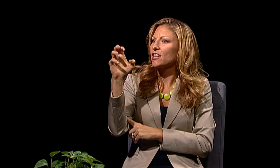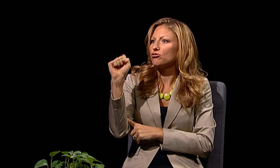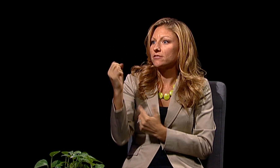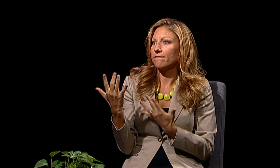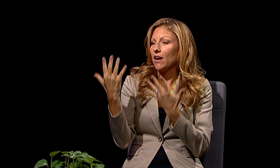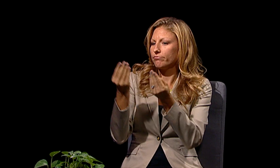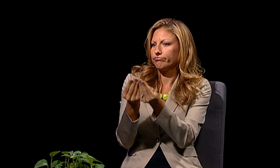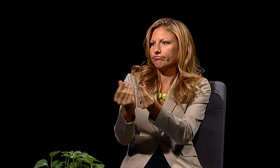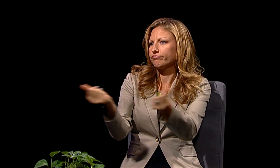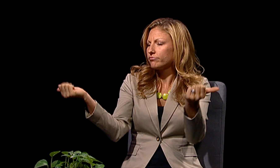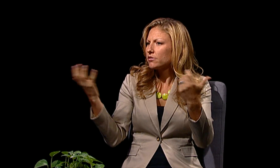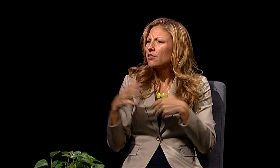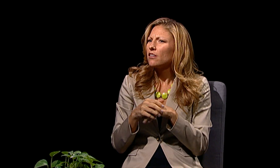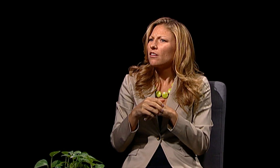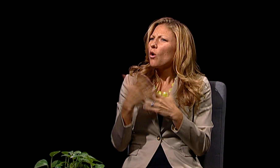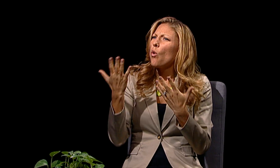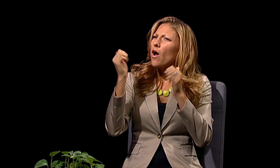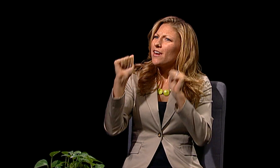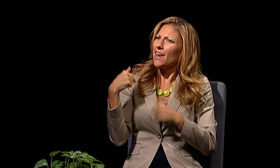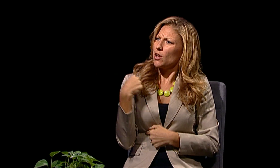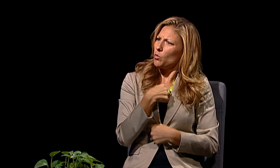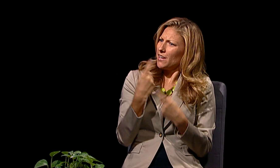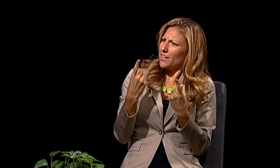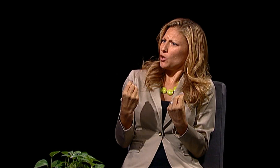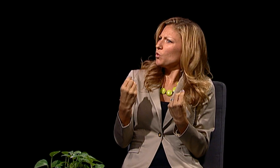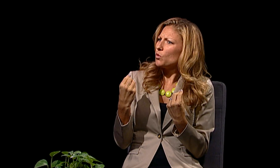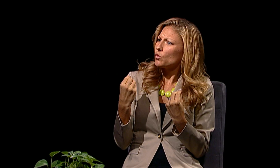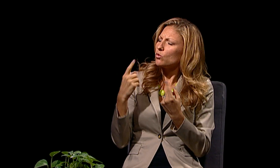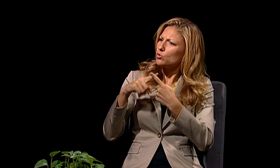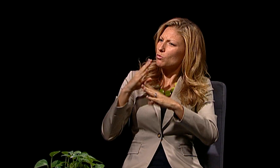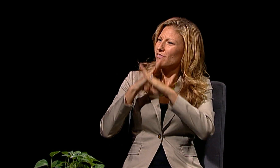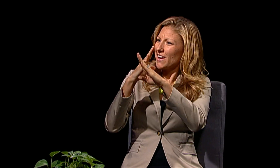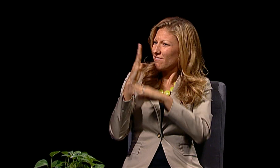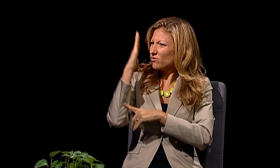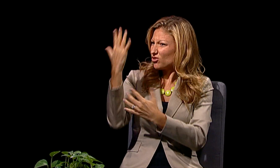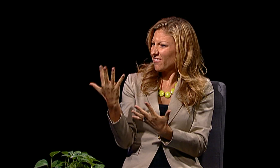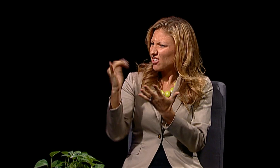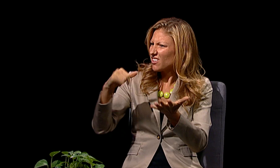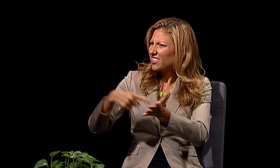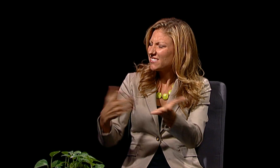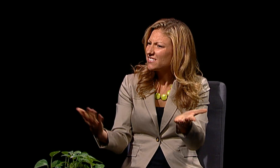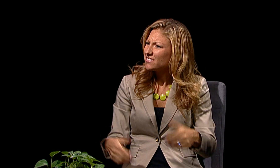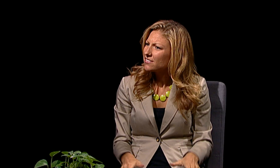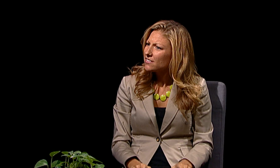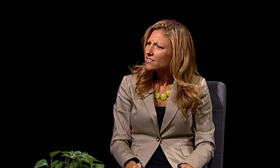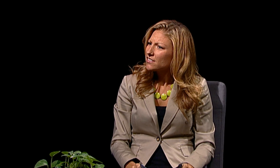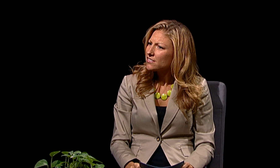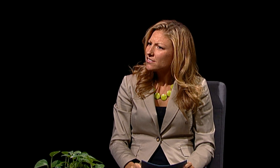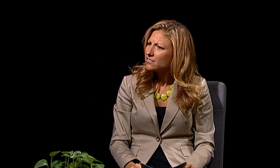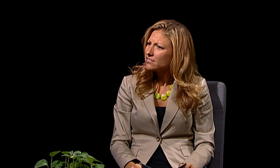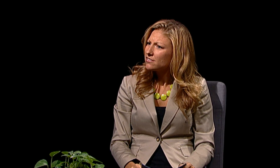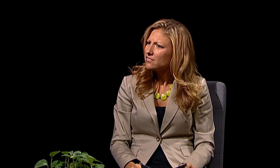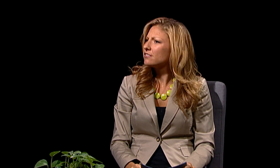AND THOUSANDS OF ACRES HAVE BEEN BURNED. WHAT CAN WE DO TO HELP PREVENT FUTURE FIRES LIKE THIS?